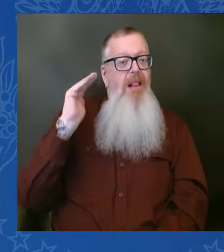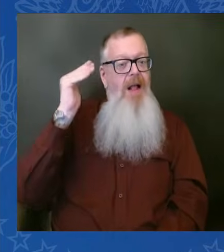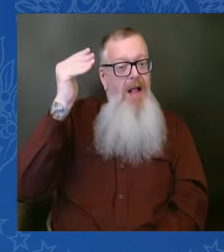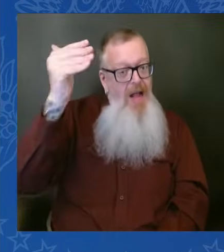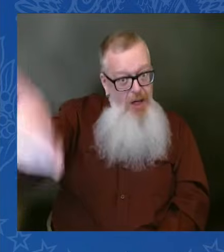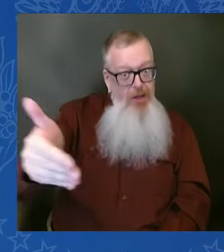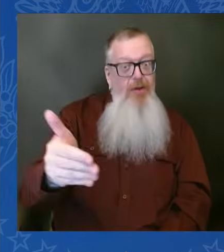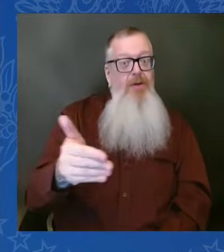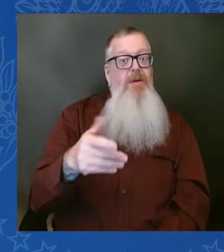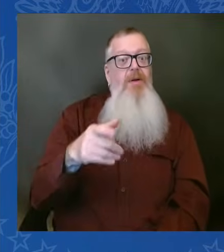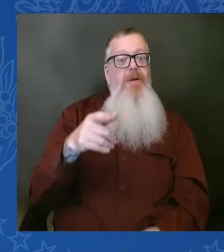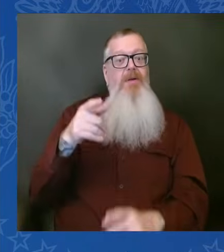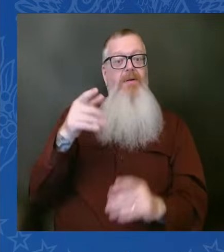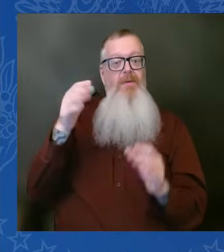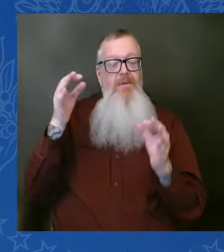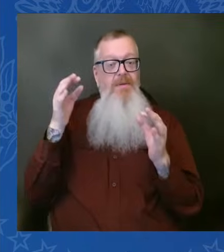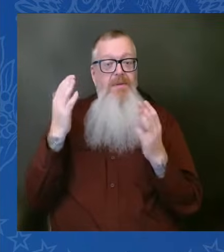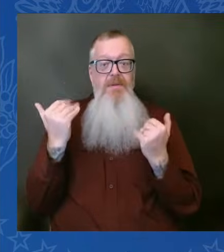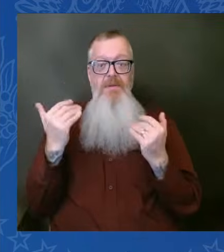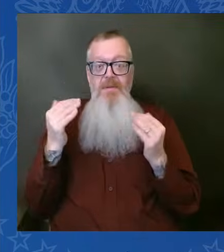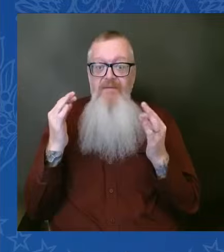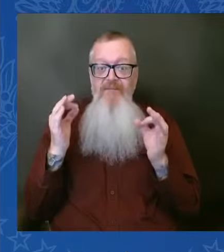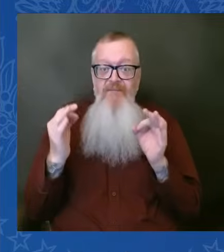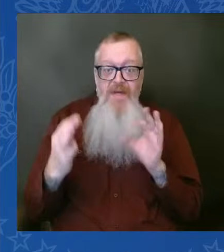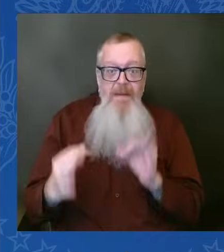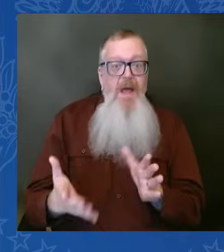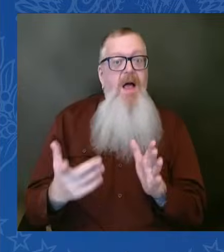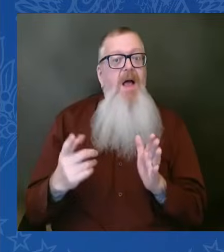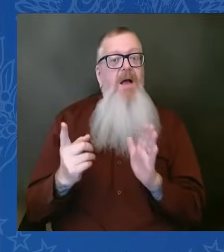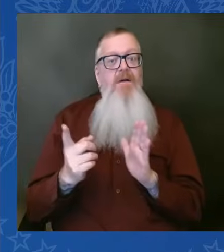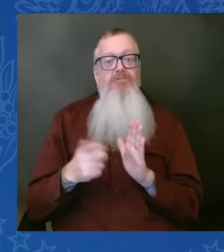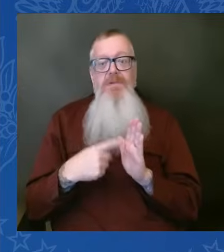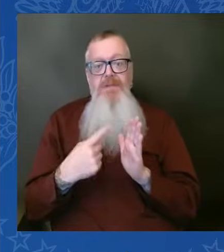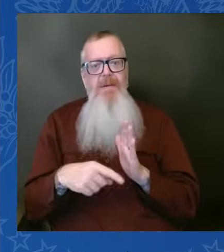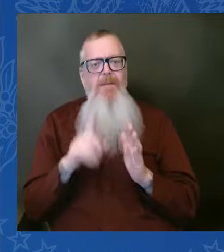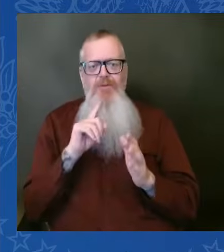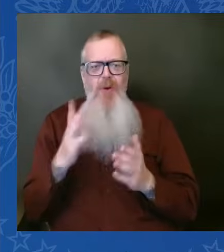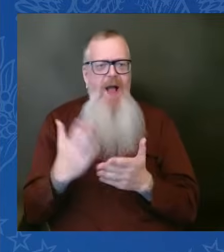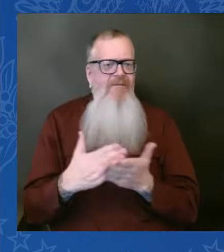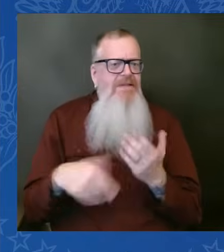and I’m sure you have some. All right. Thank you so very much for having me.